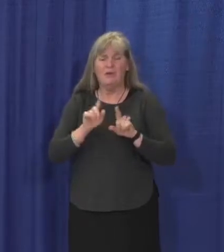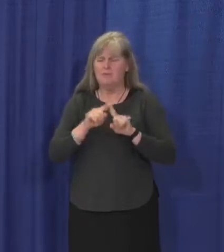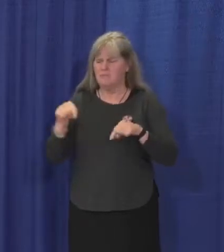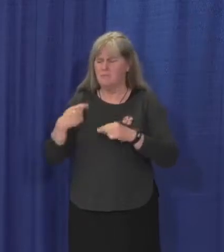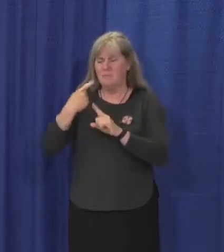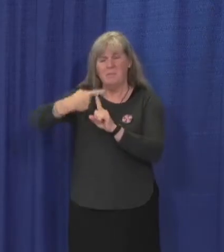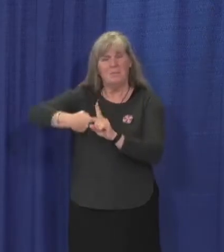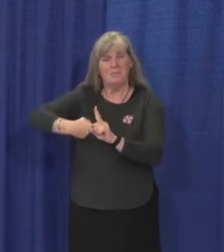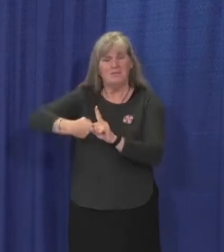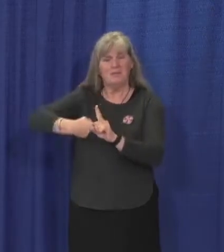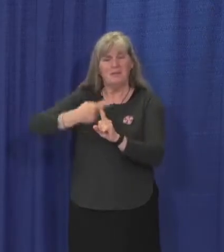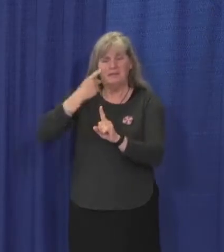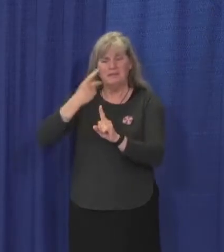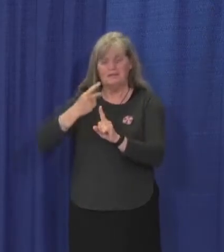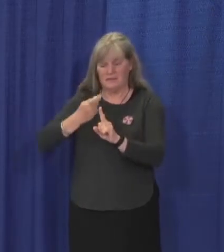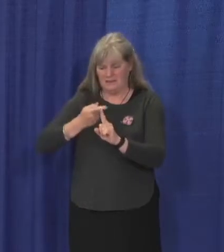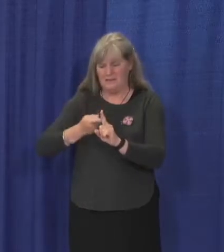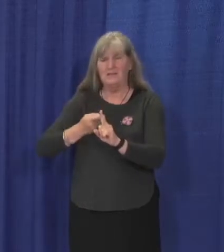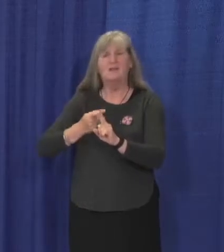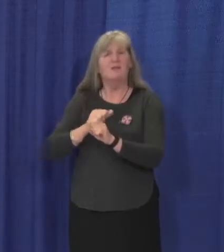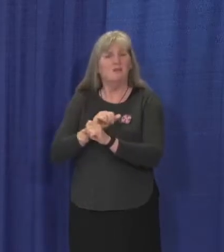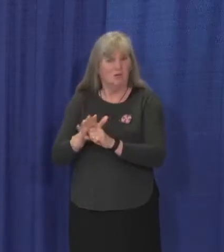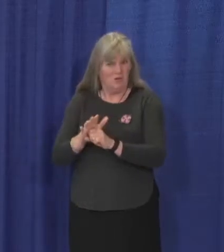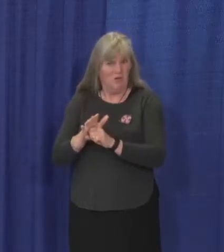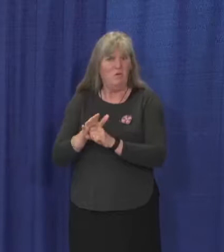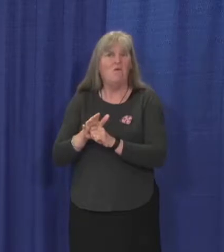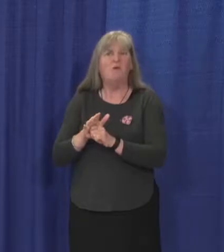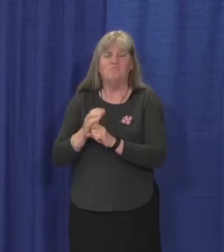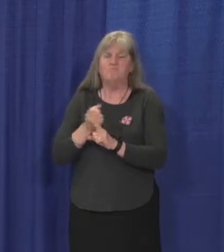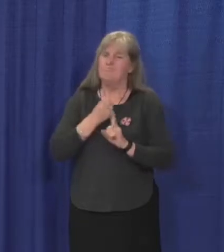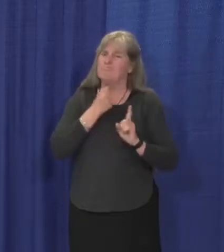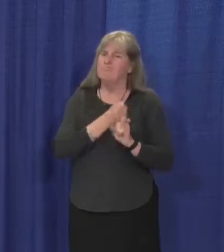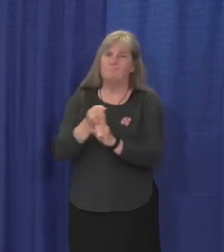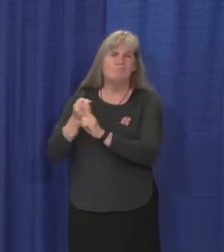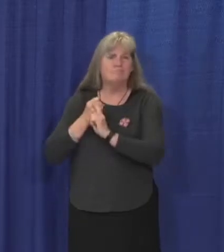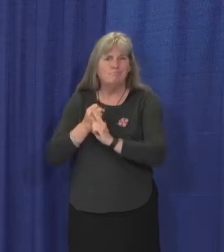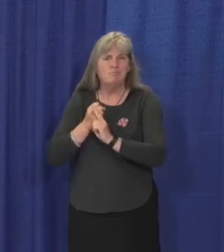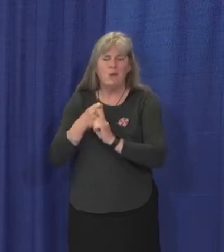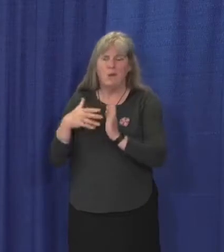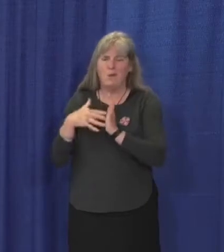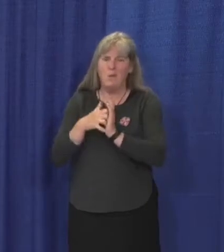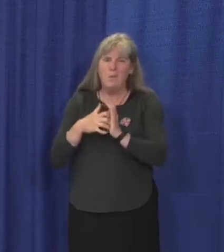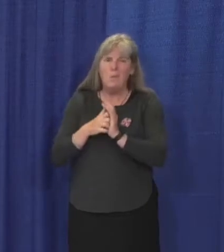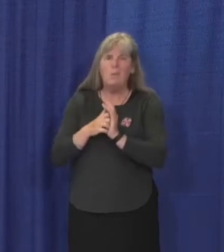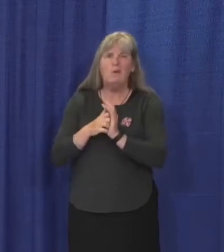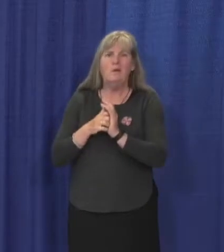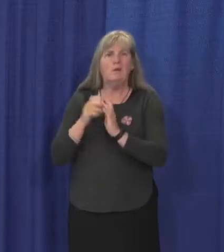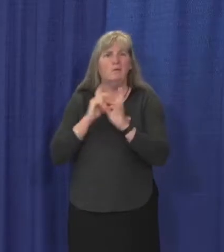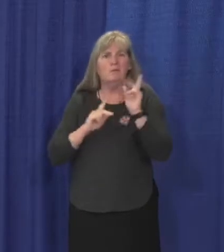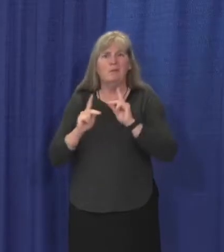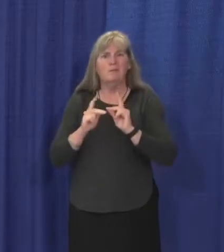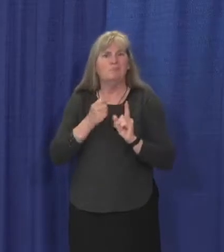spread of this virus and COVID-19 has continue to strongly affect our vulnerable